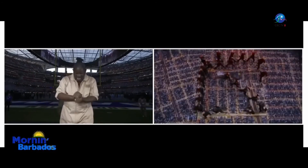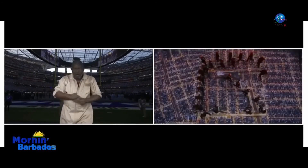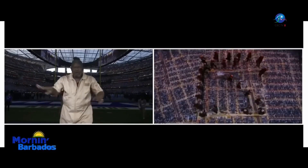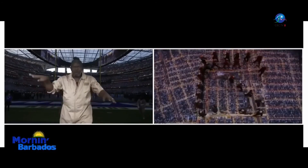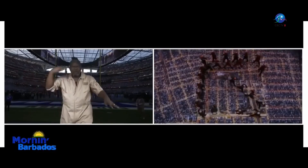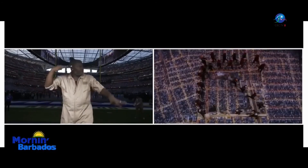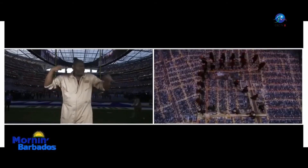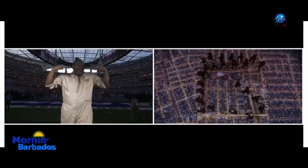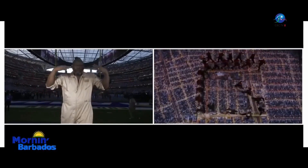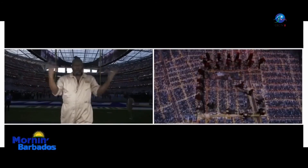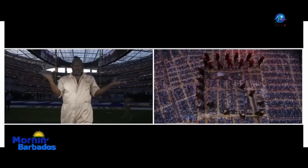looking